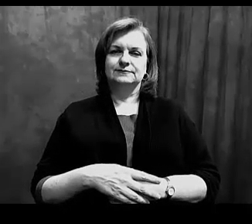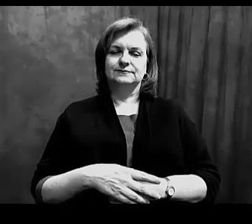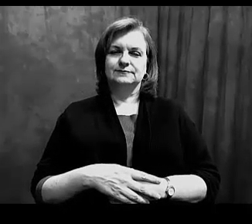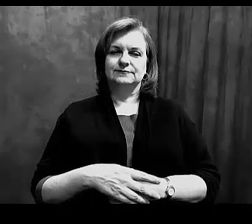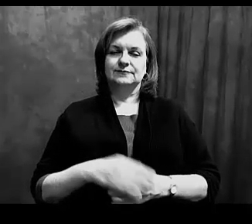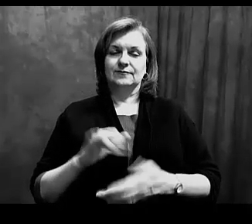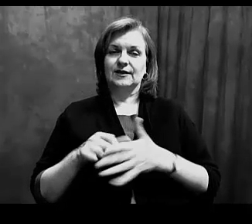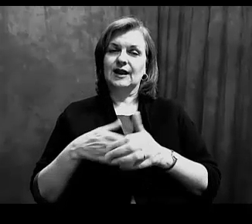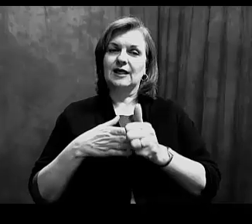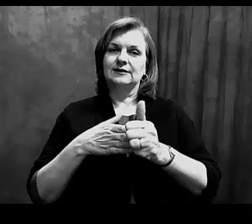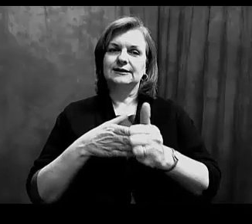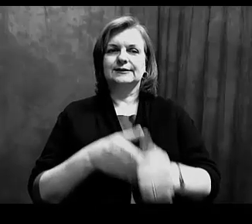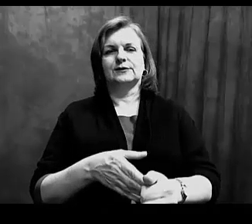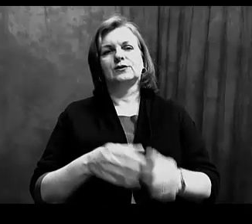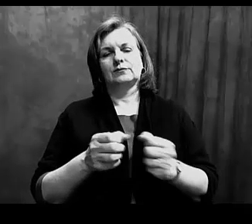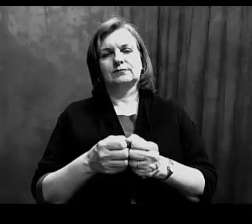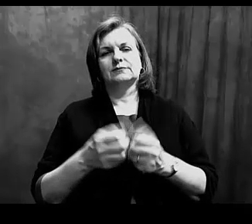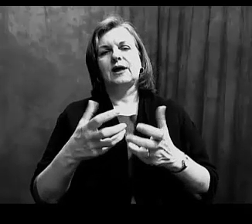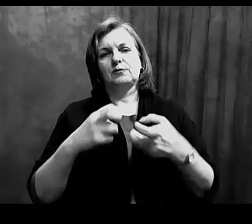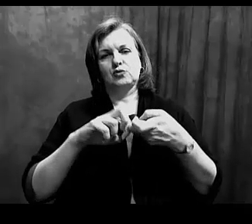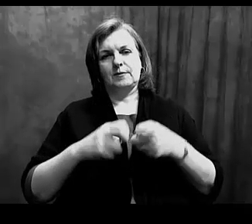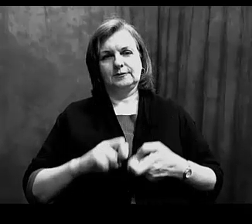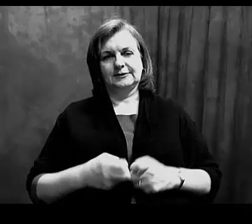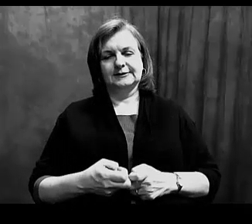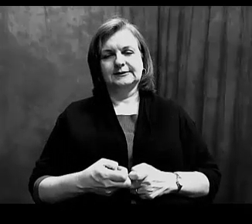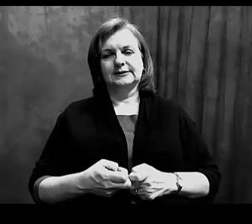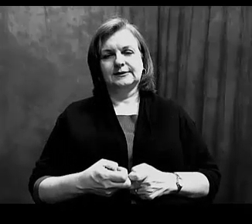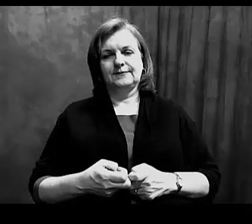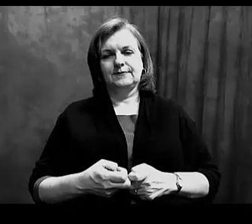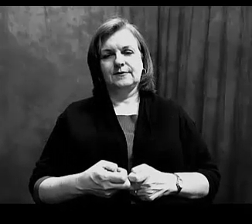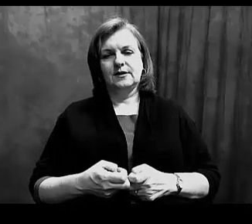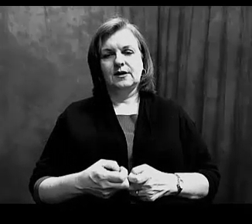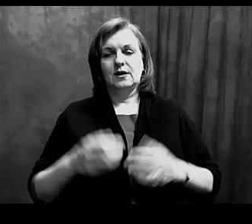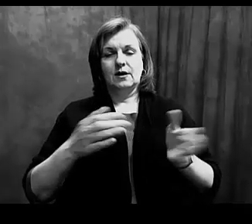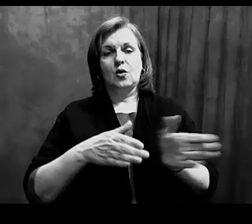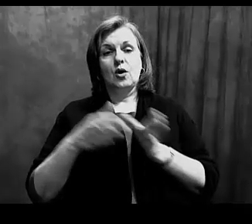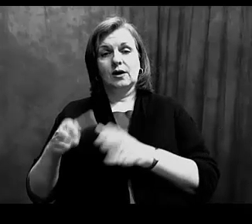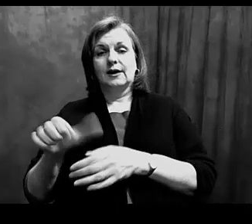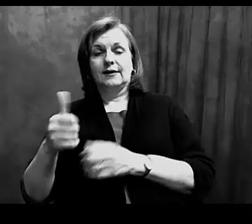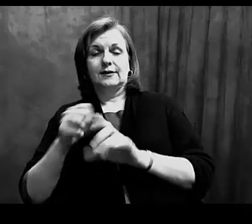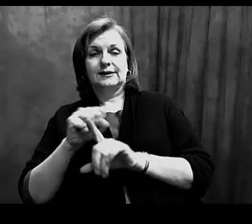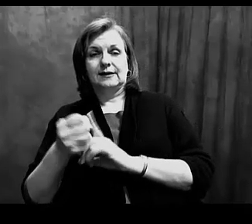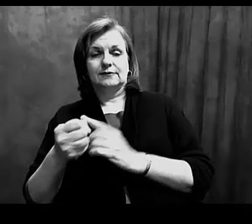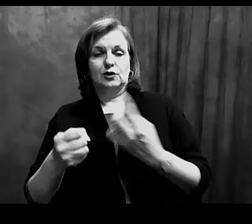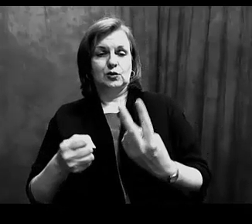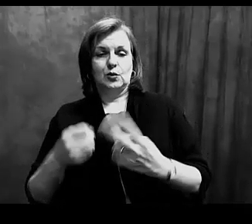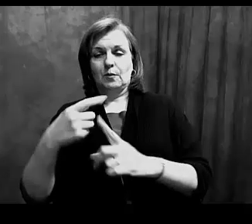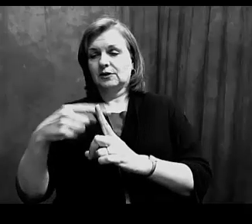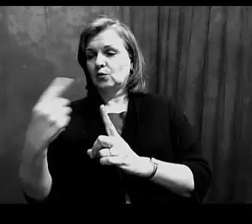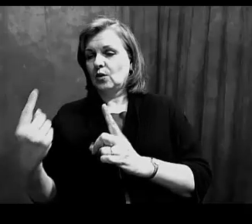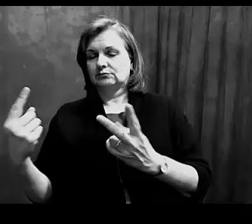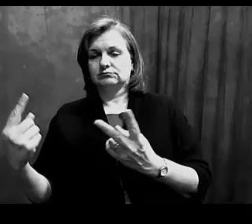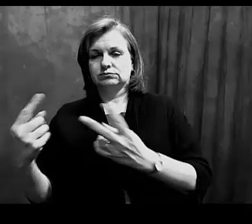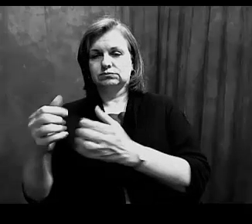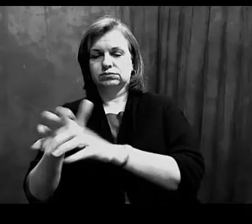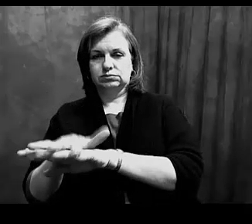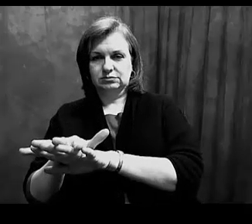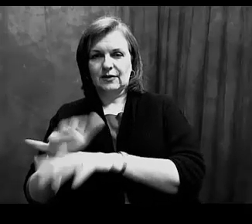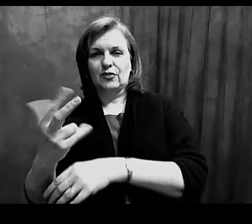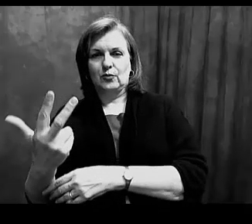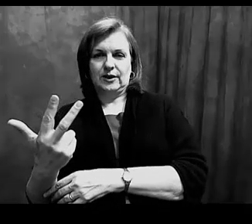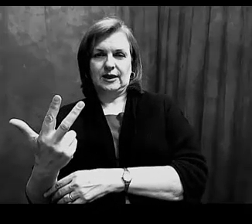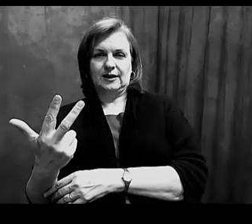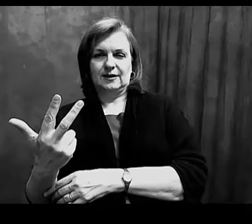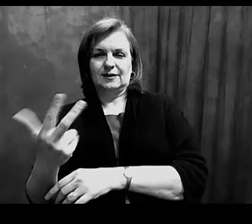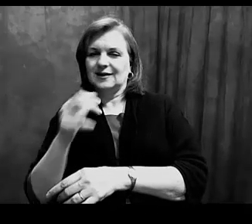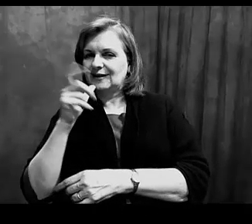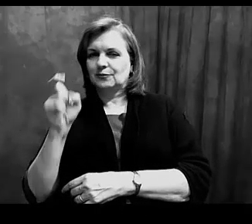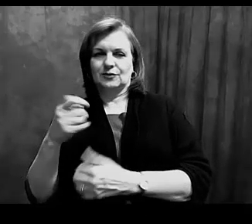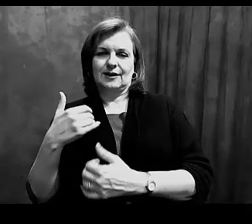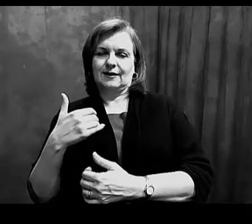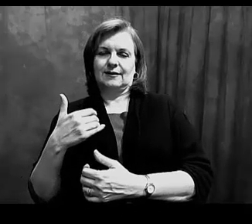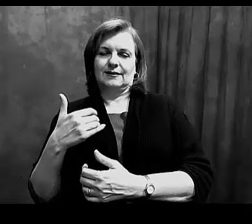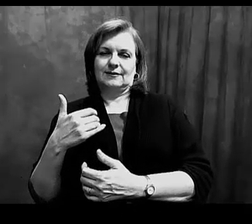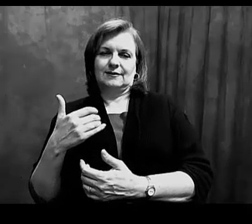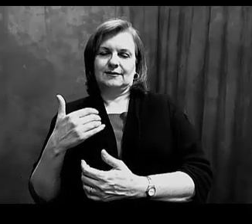so this leads to great complications in this case two plus one gives three you still don't have the four that you were supposed to have